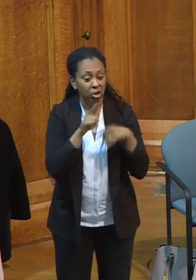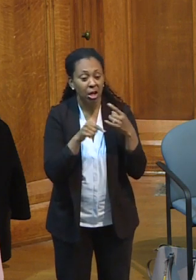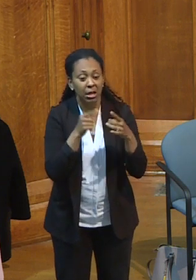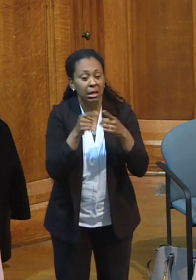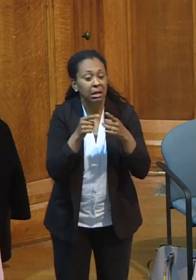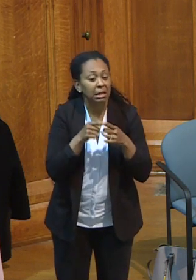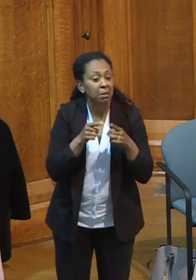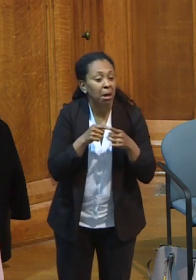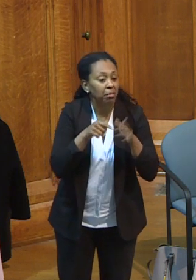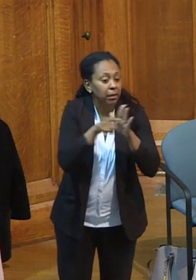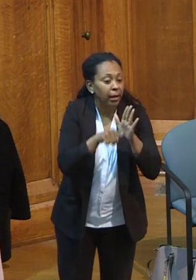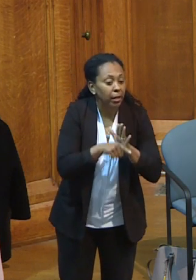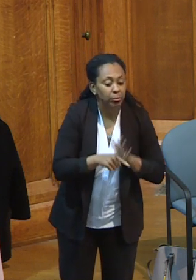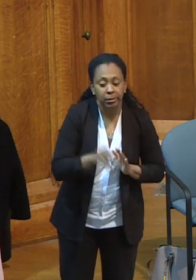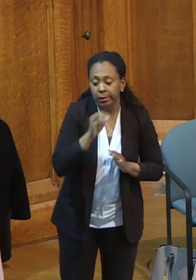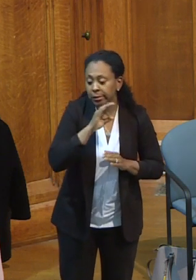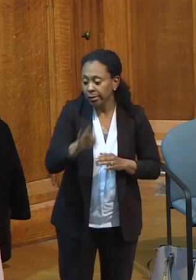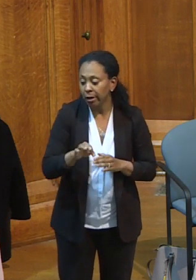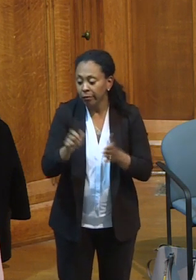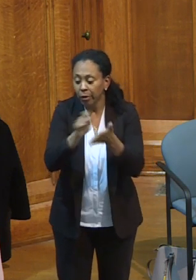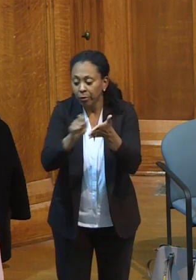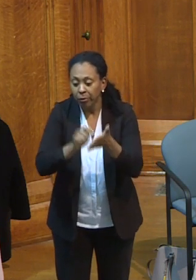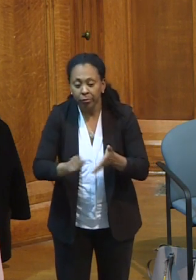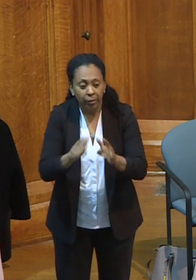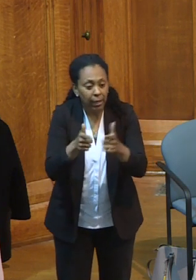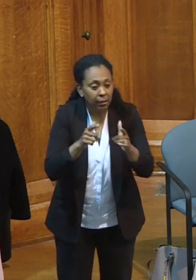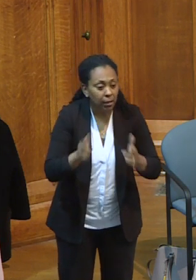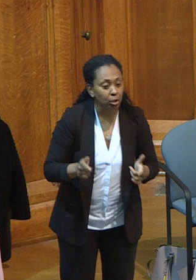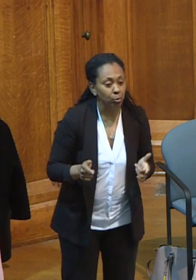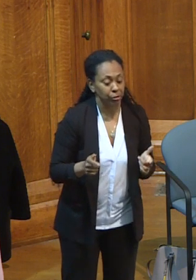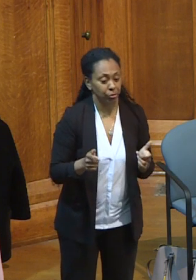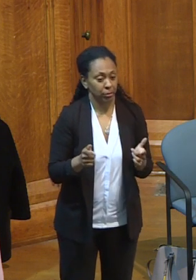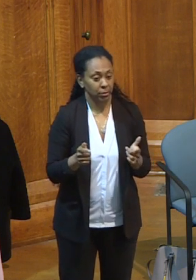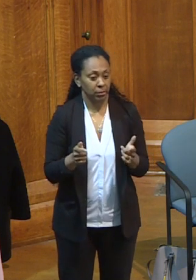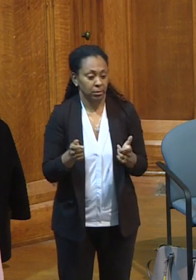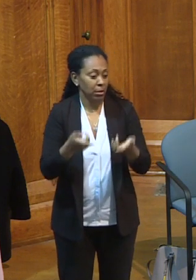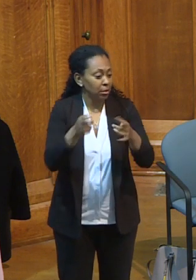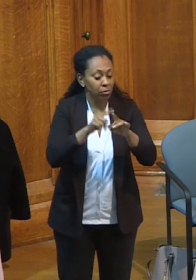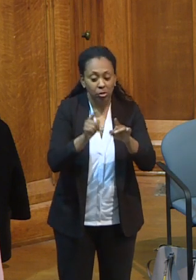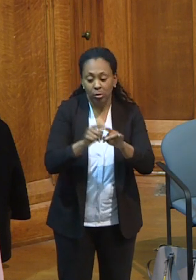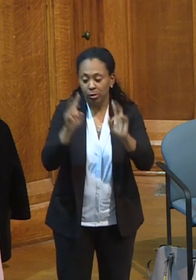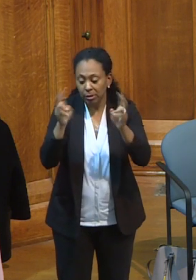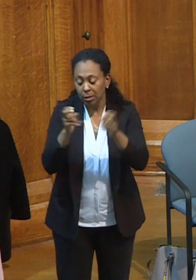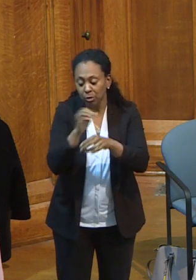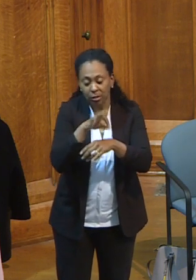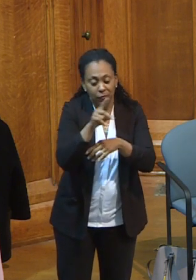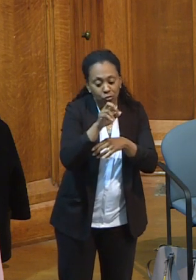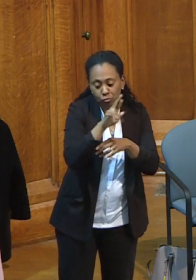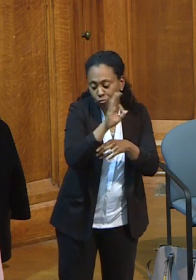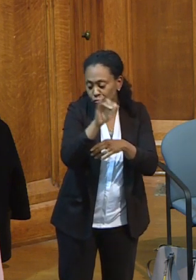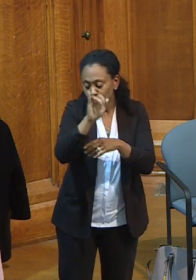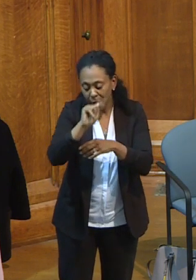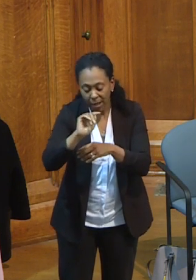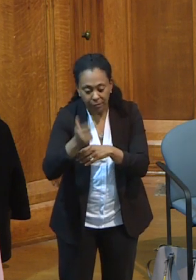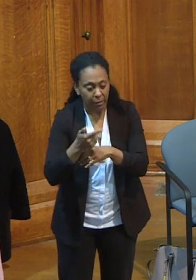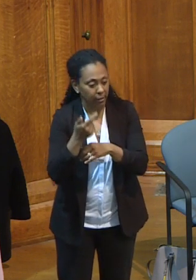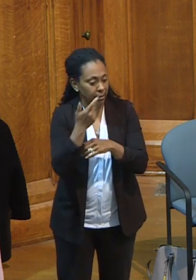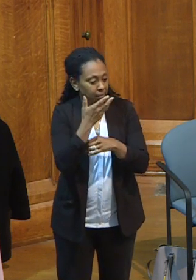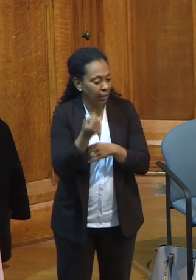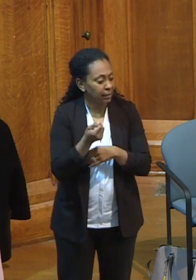of written language to which I would respond that there is also a subject of drafting which could expend written language,